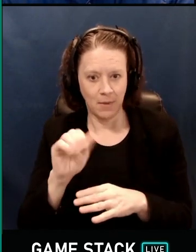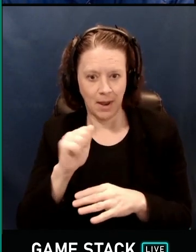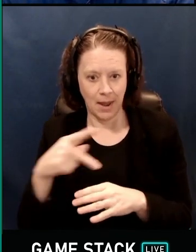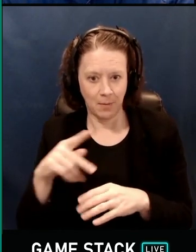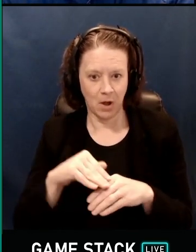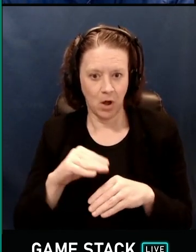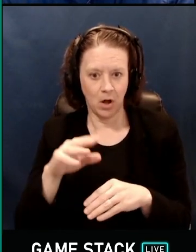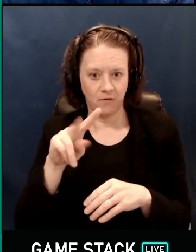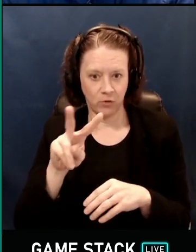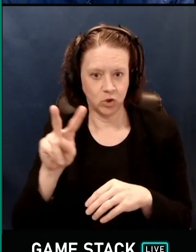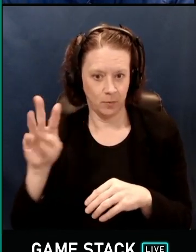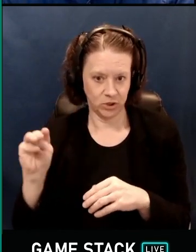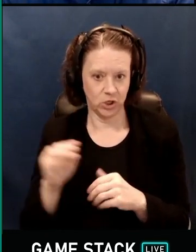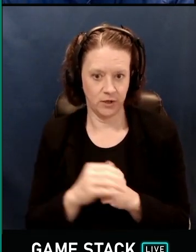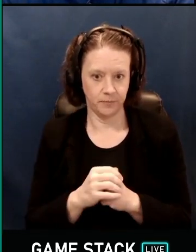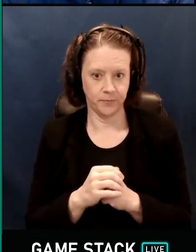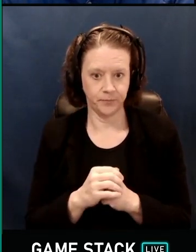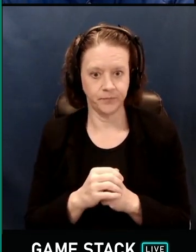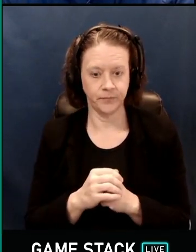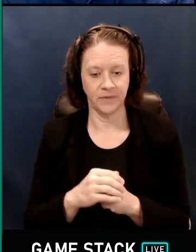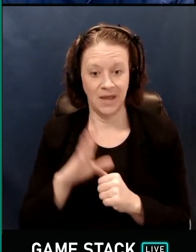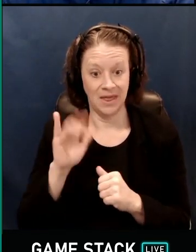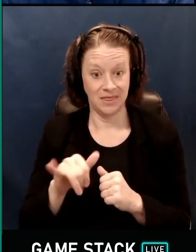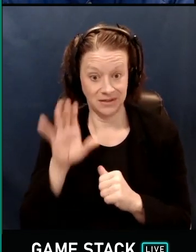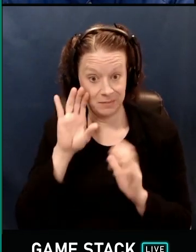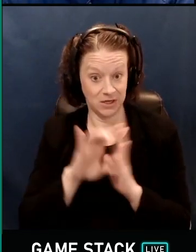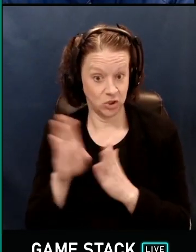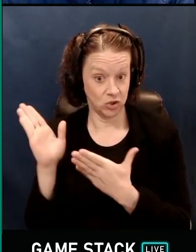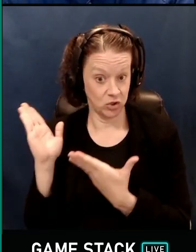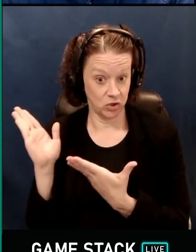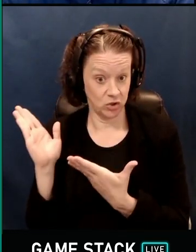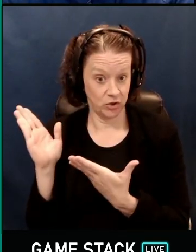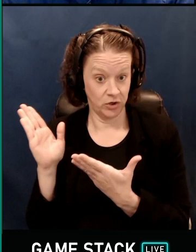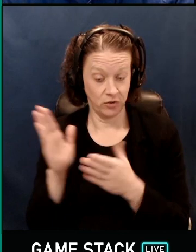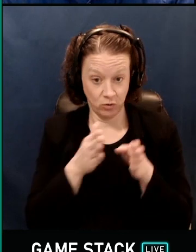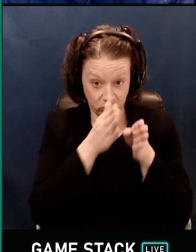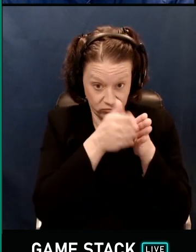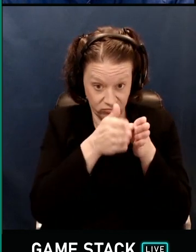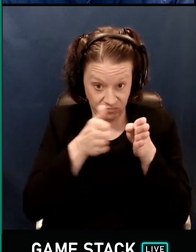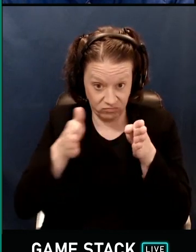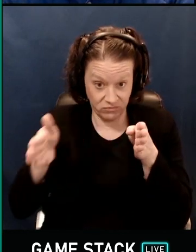And this picture is our servers dedicated to build Unity mobile apps.